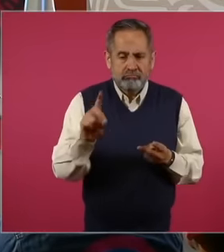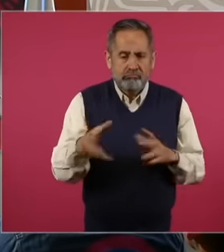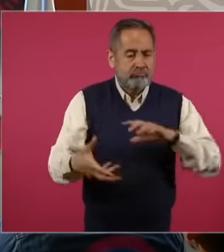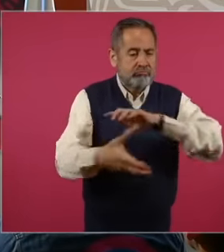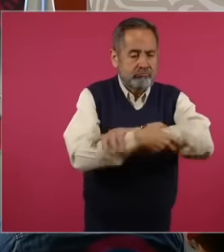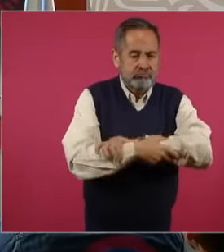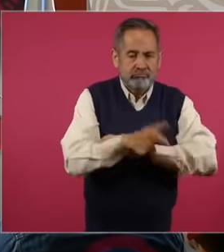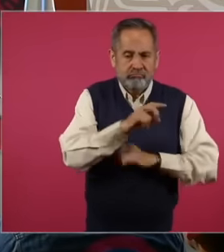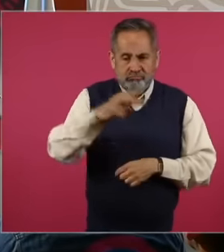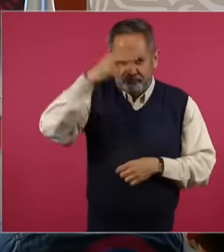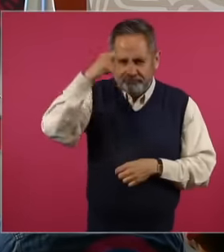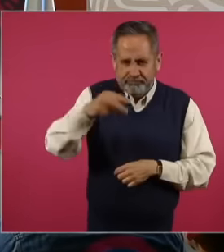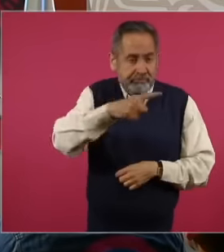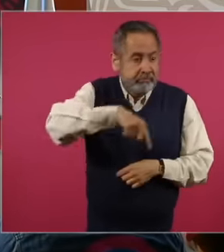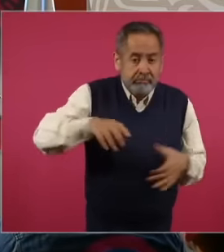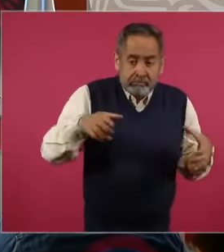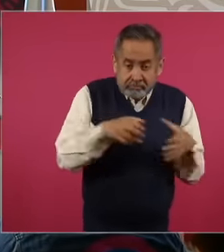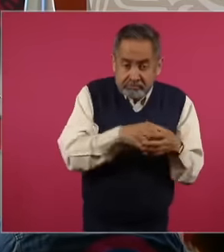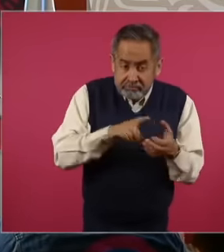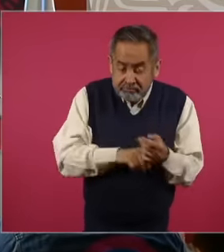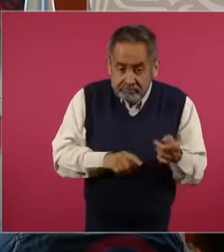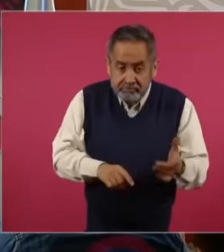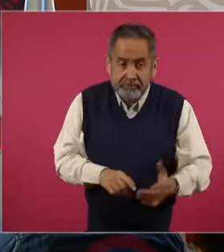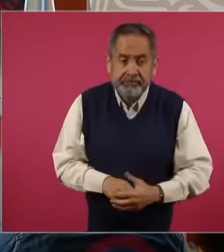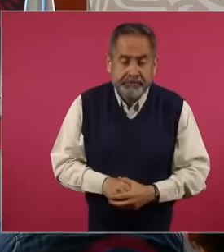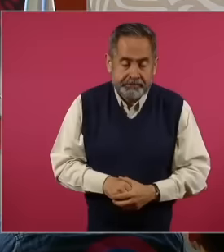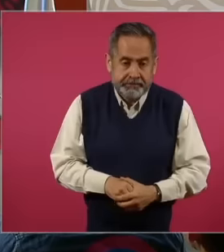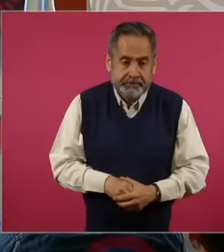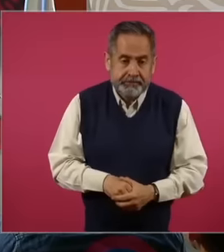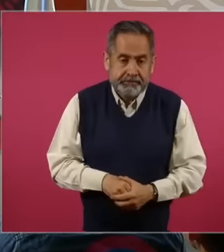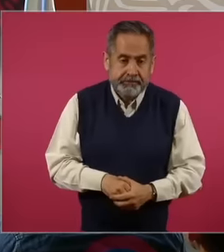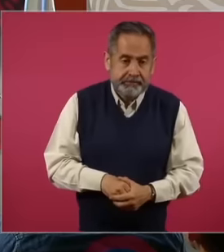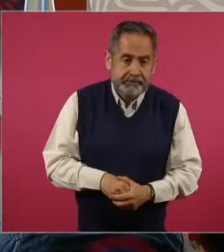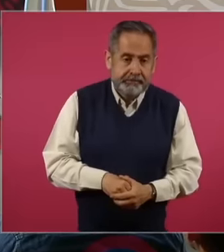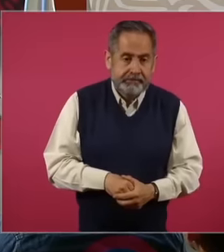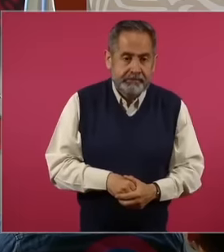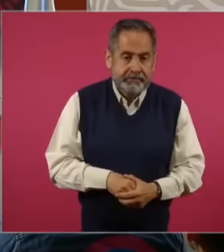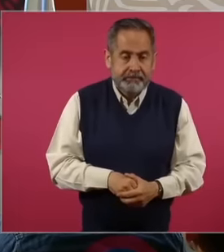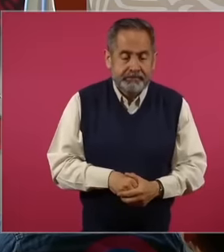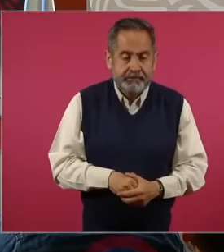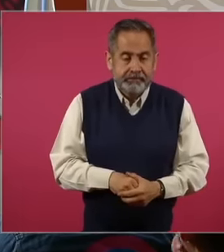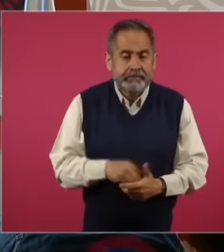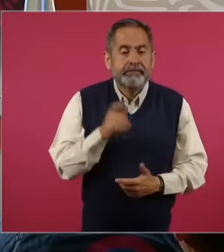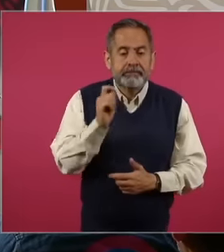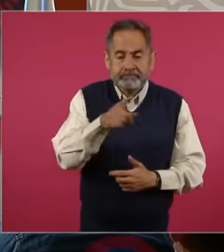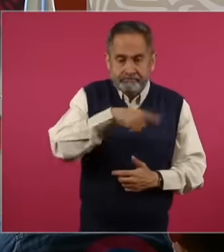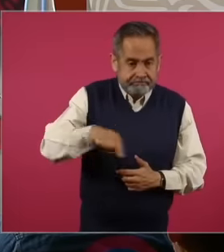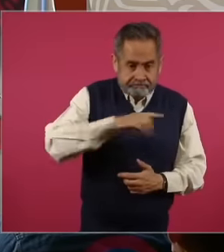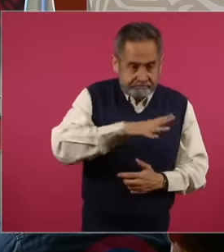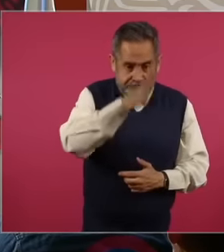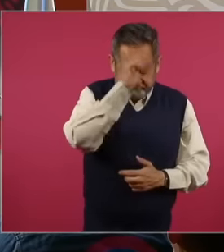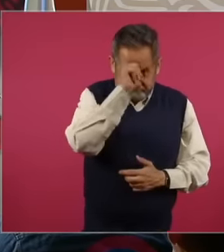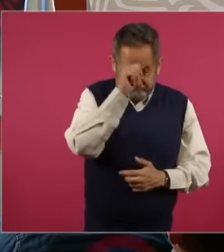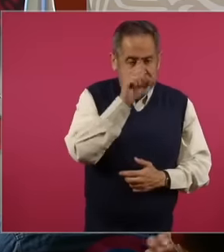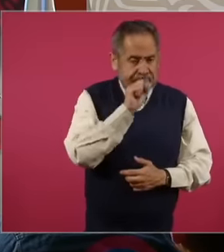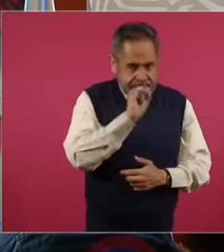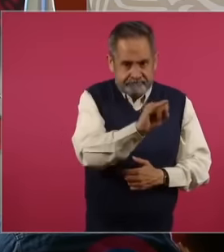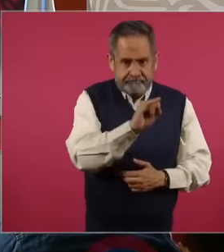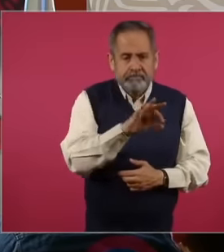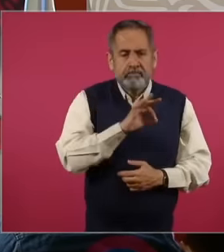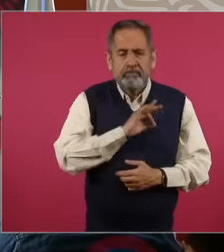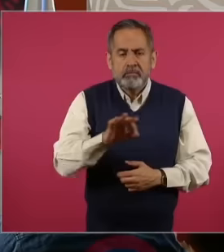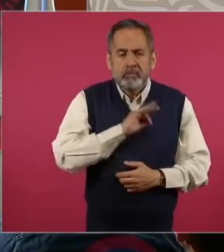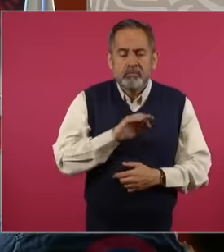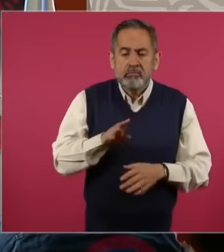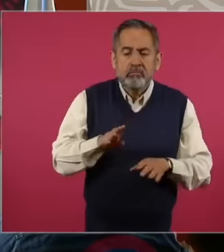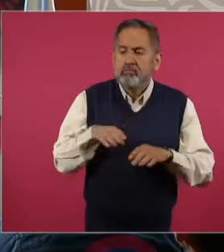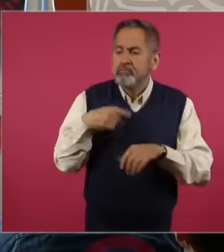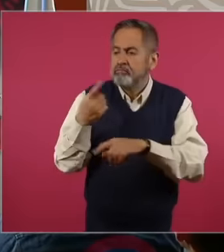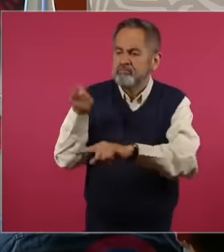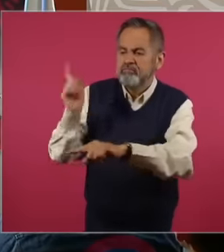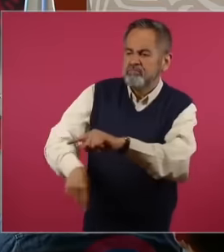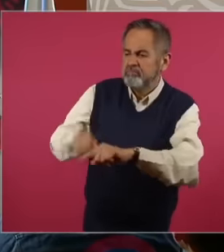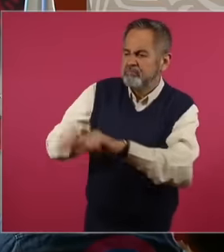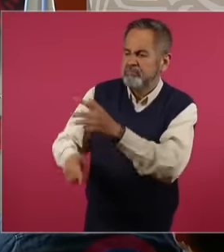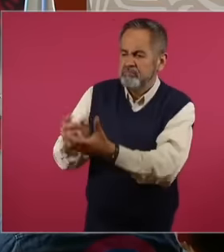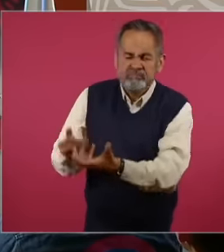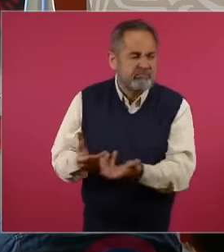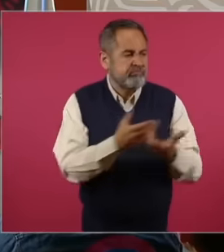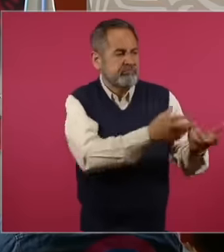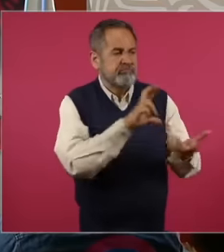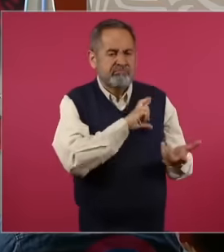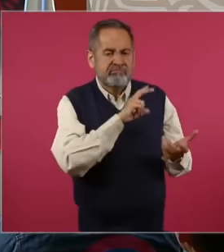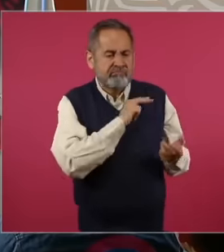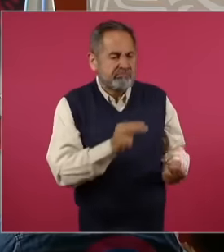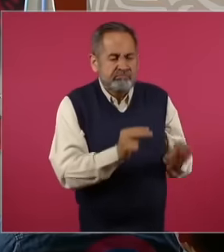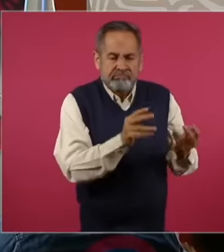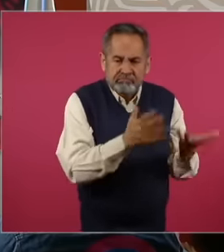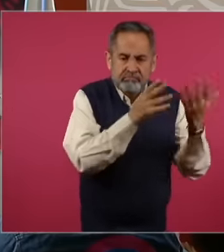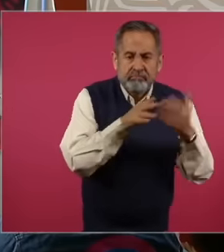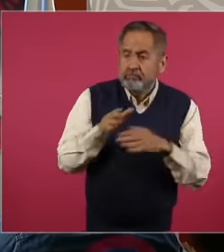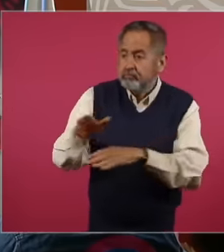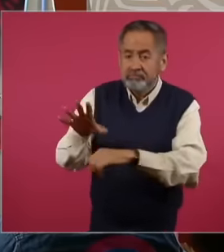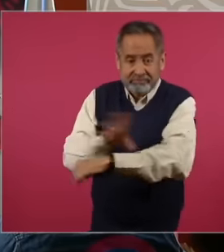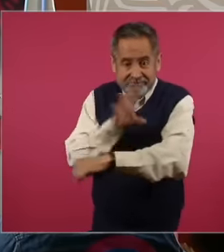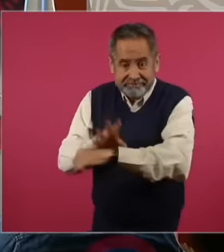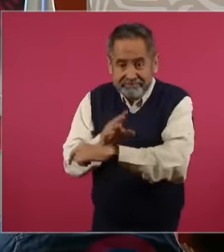in which agreed to expand and extend the privatizations of the energy sector, the